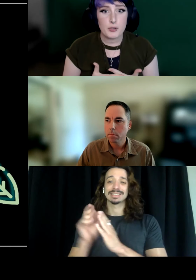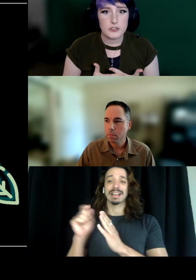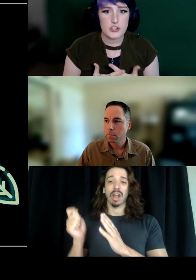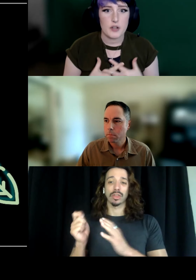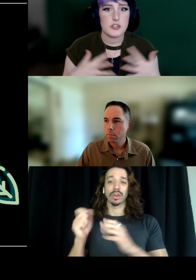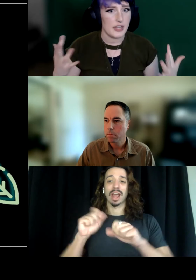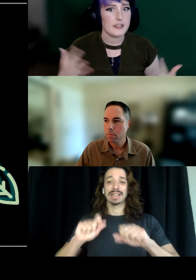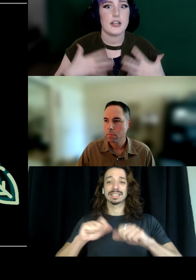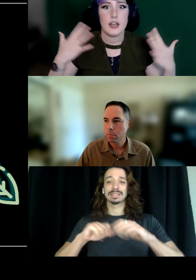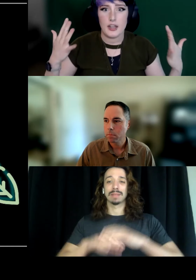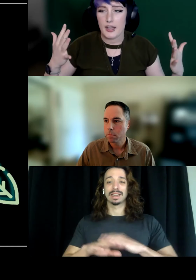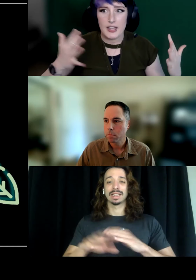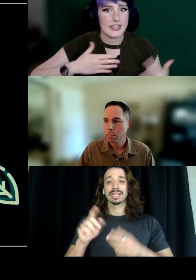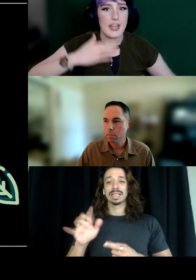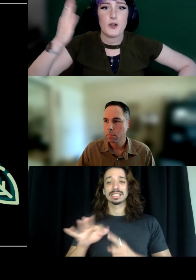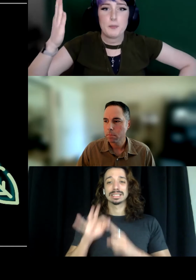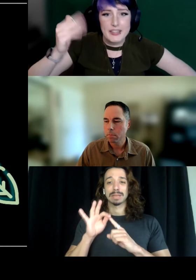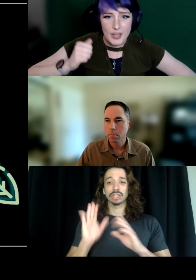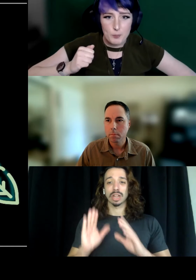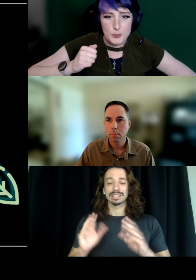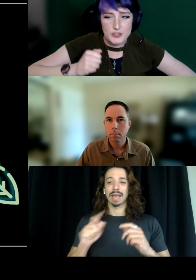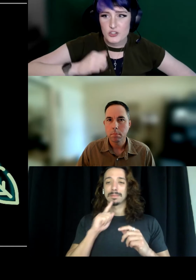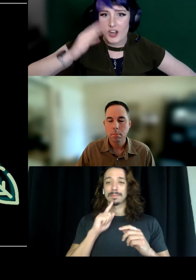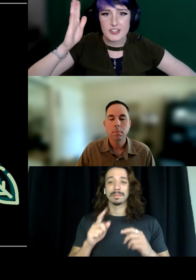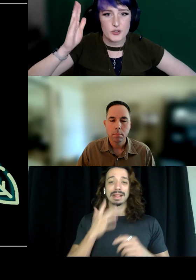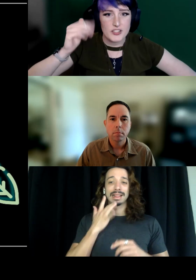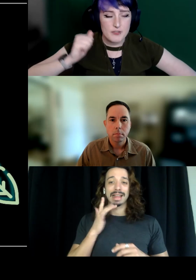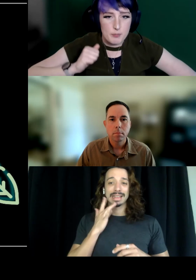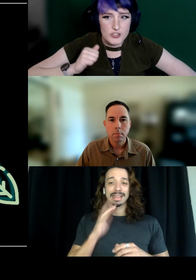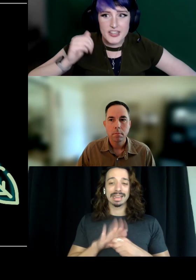I'm privileged enough to say like like Eric Bailey helped me with this talk and so did Devin Persing